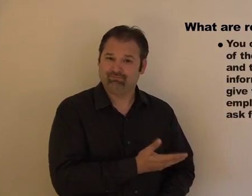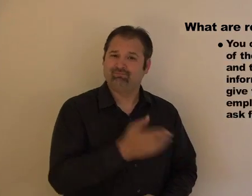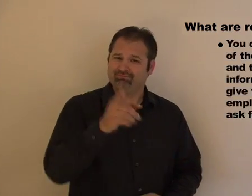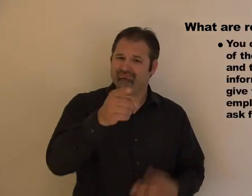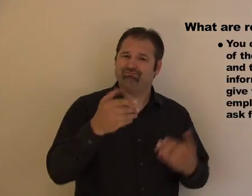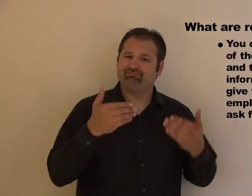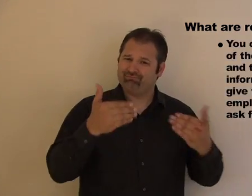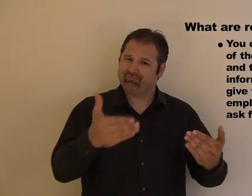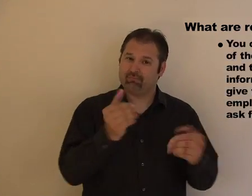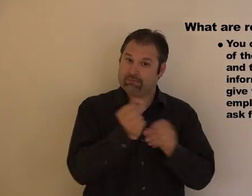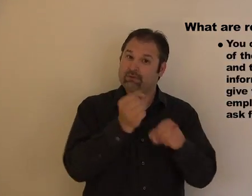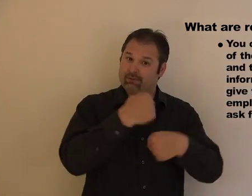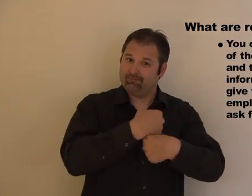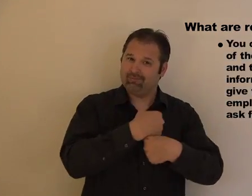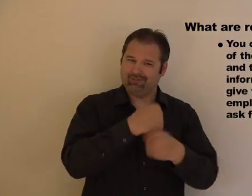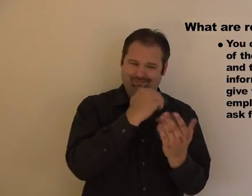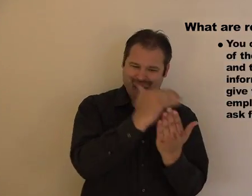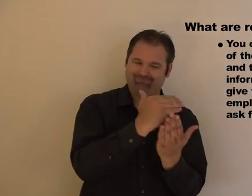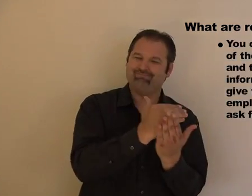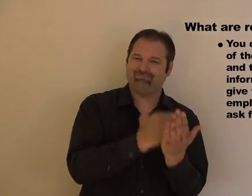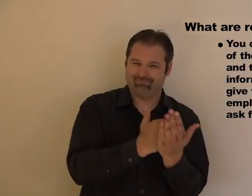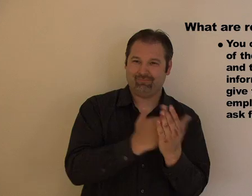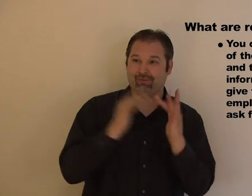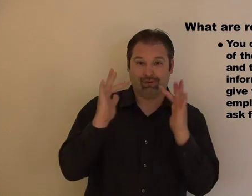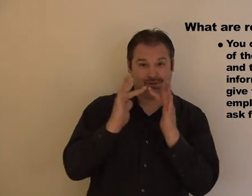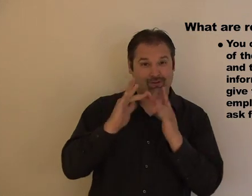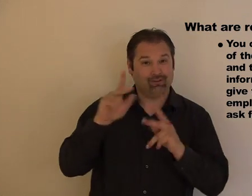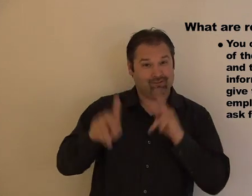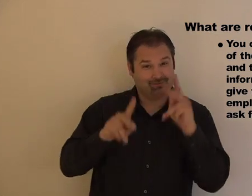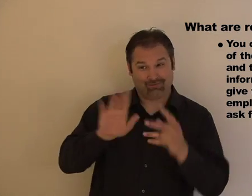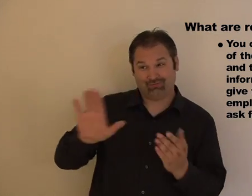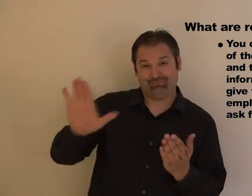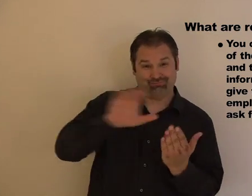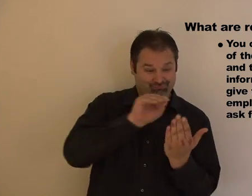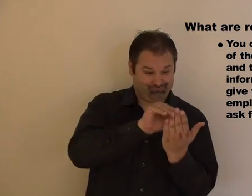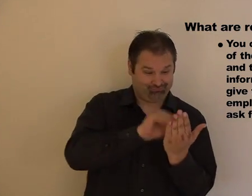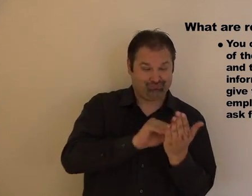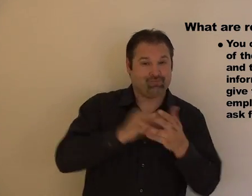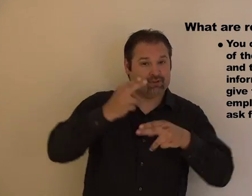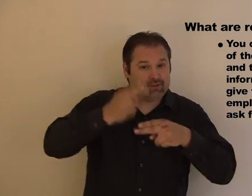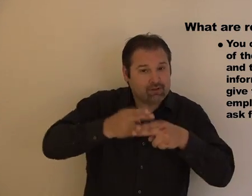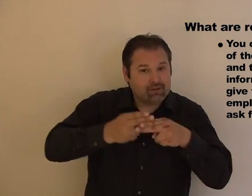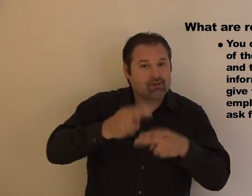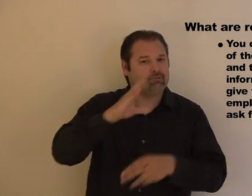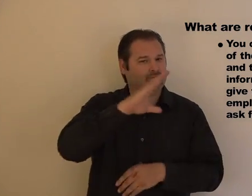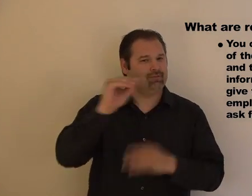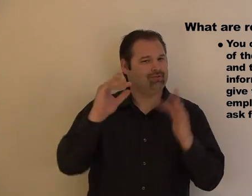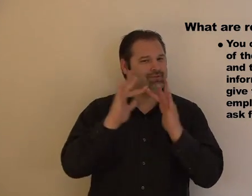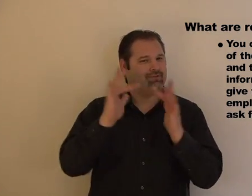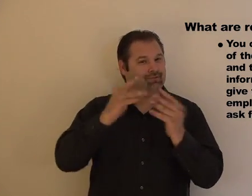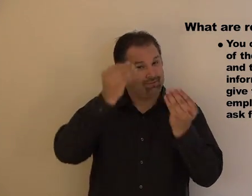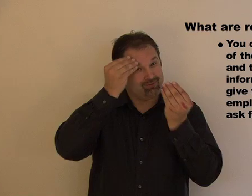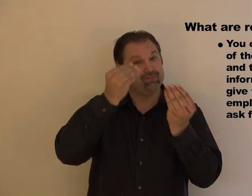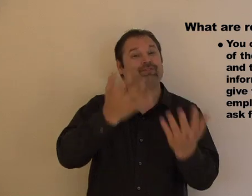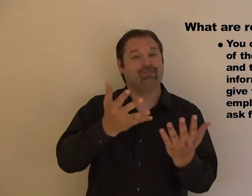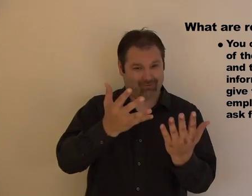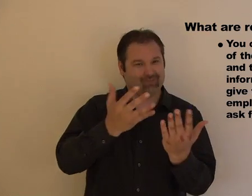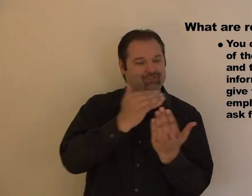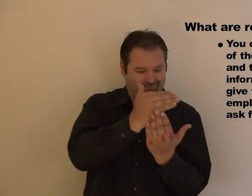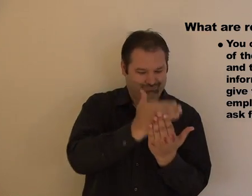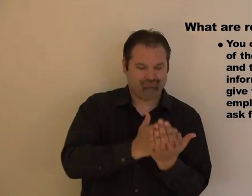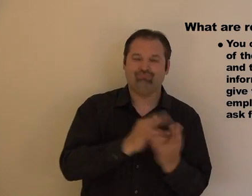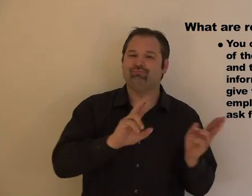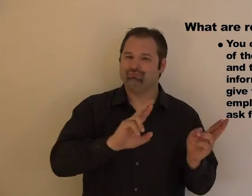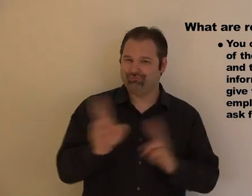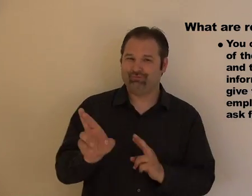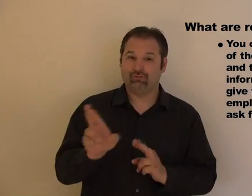to give to an employer if they ask for your references.